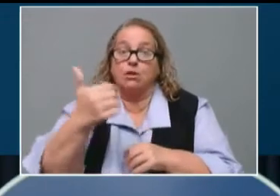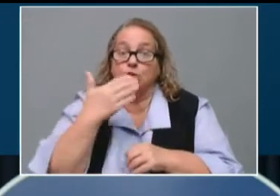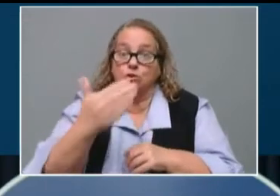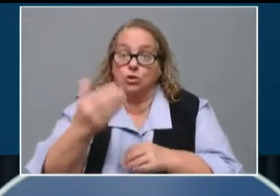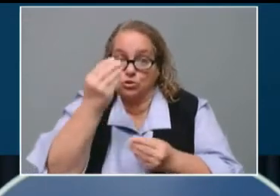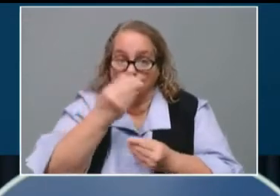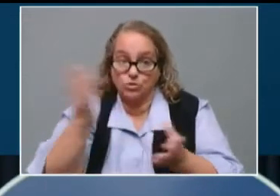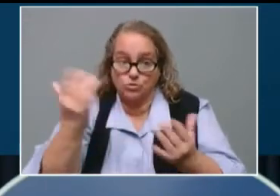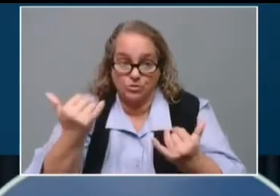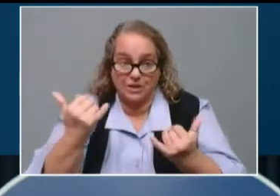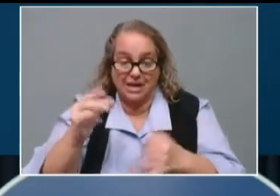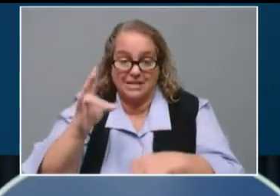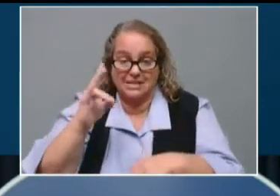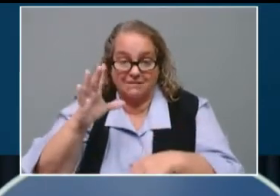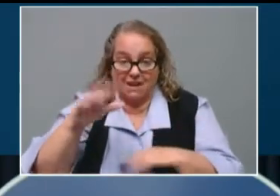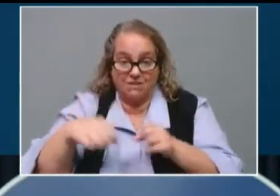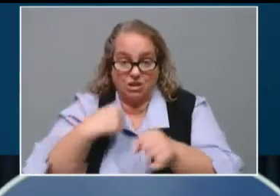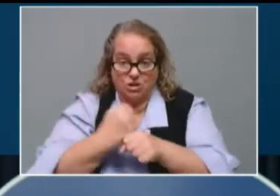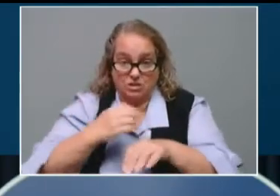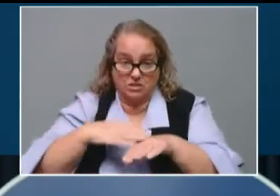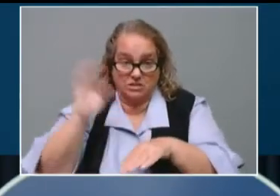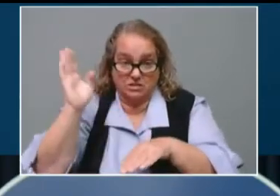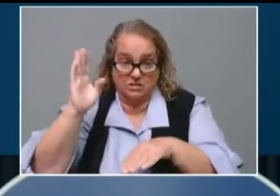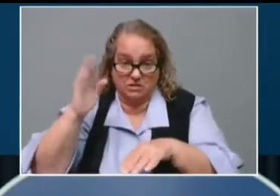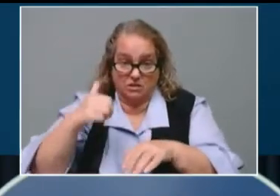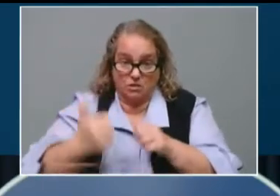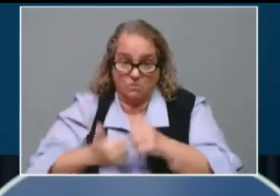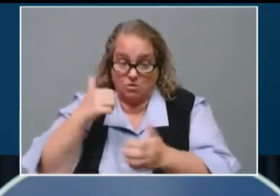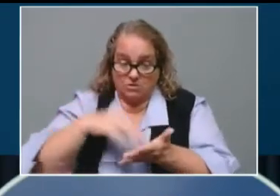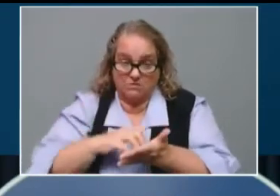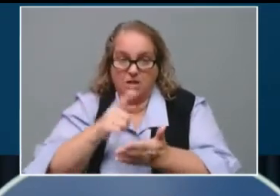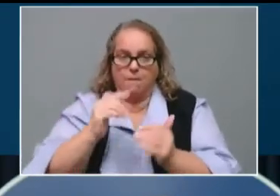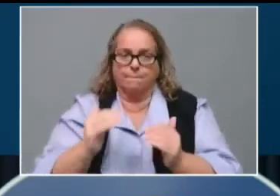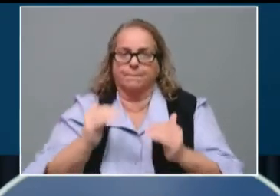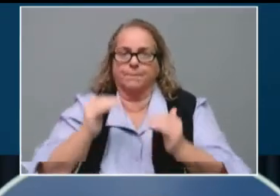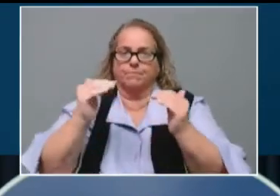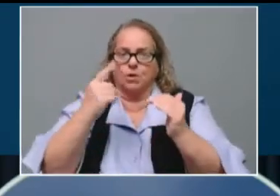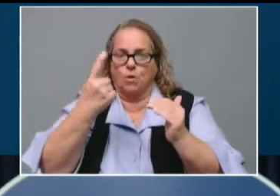up the most vulnerable among us up a point to 89%. We also ought to